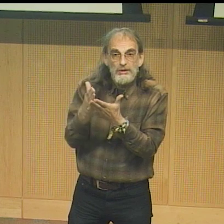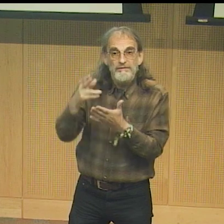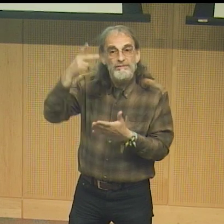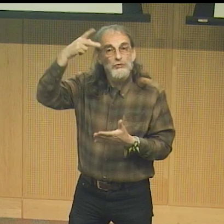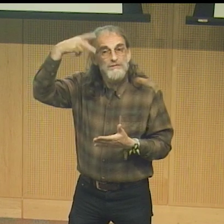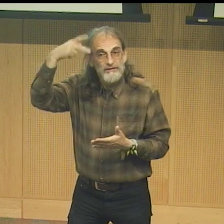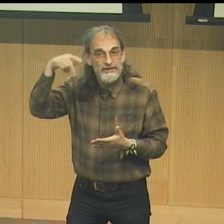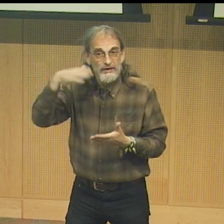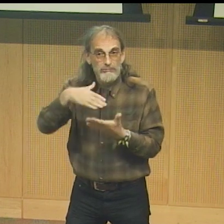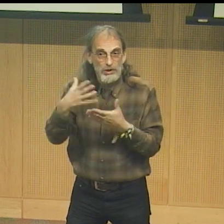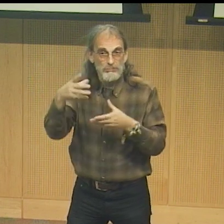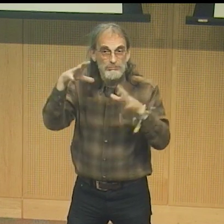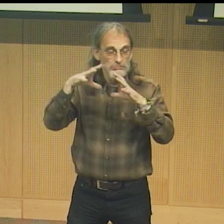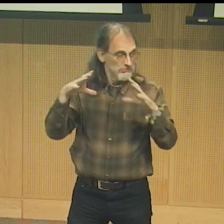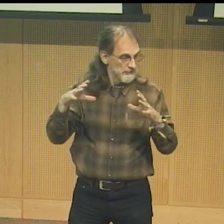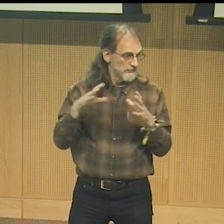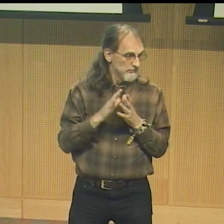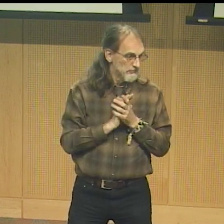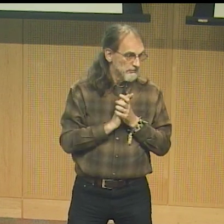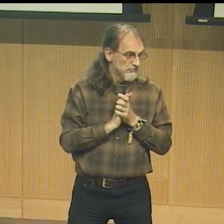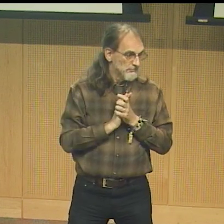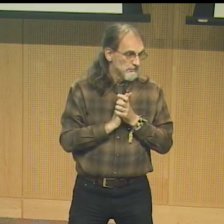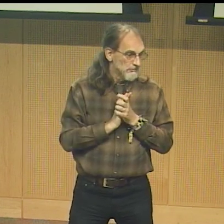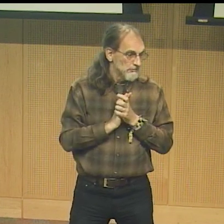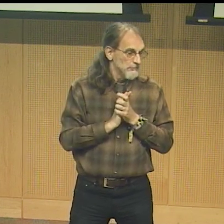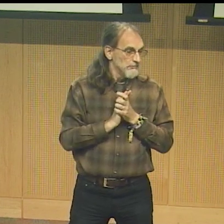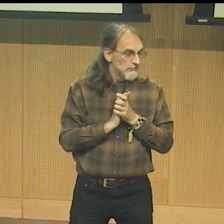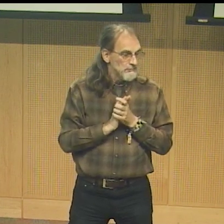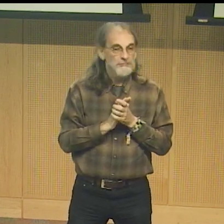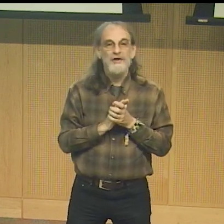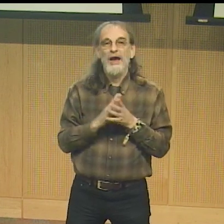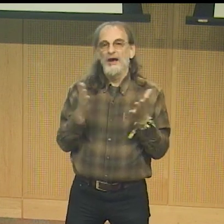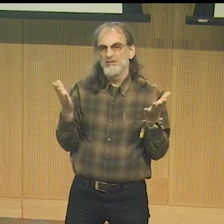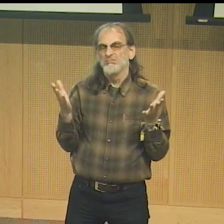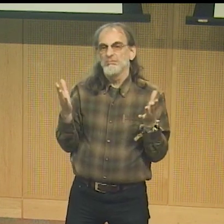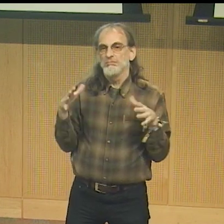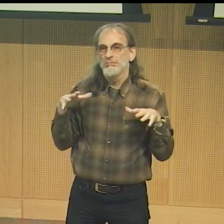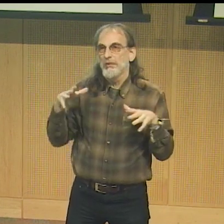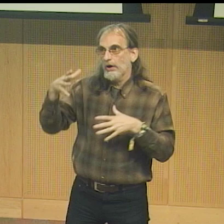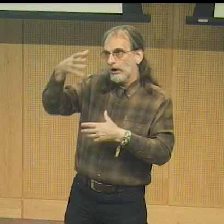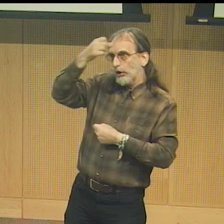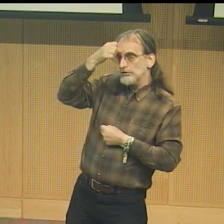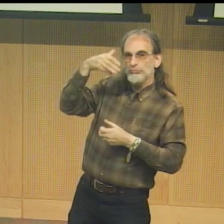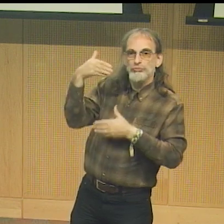Deaf person as a member of a larger cultural group experiences. It would include autism